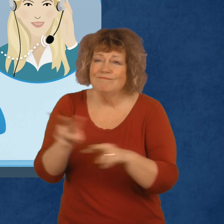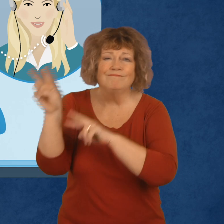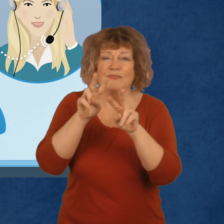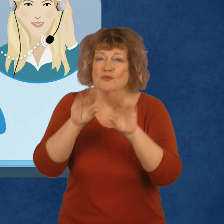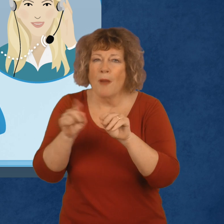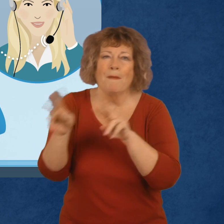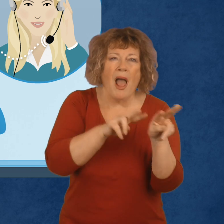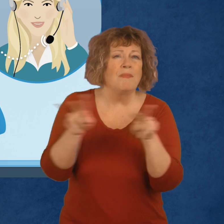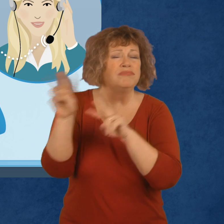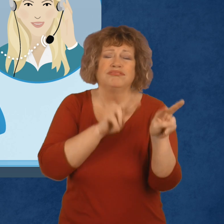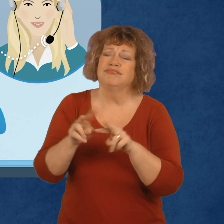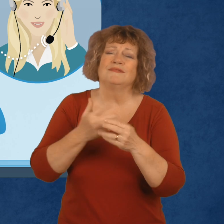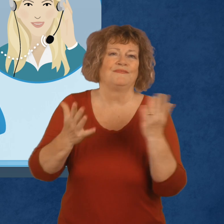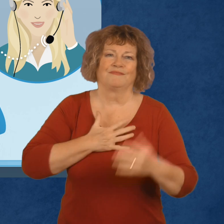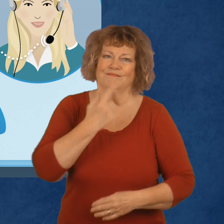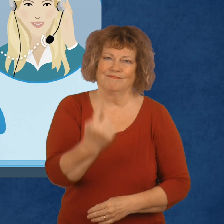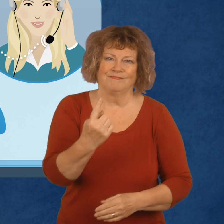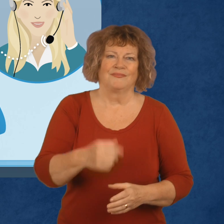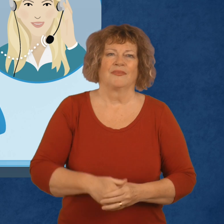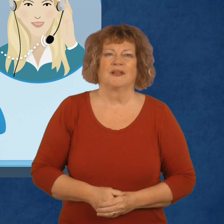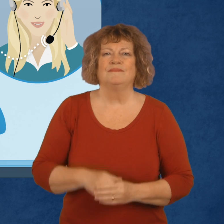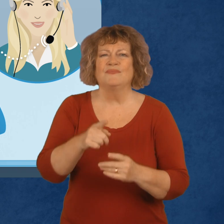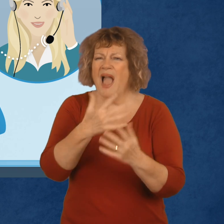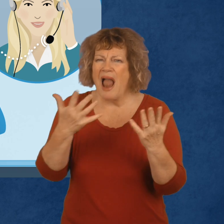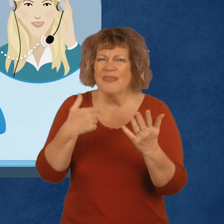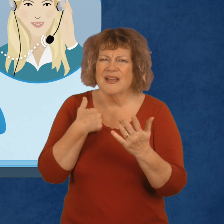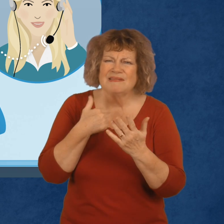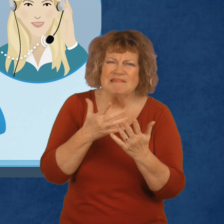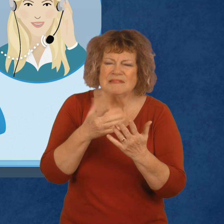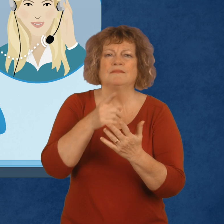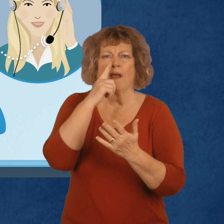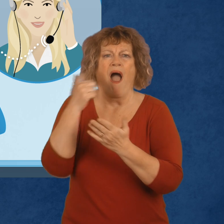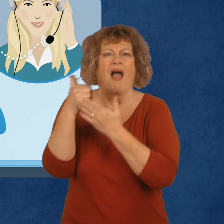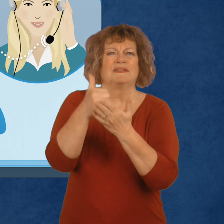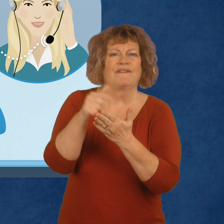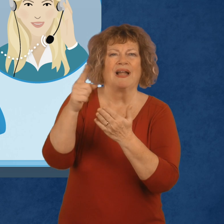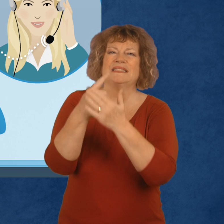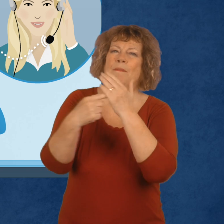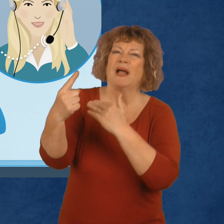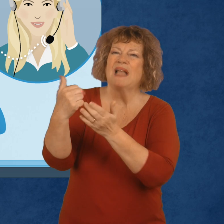get advice from an independent advice service or contact the tribunal staff.